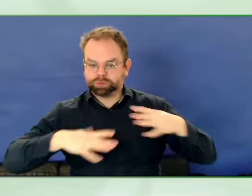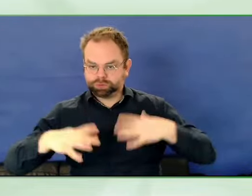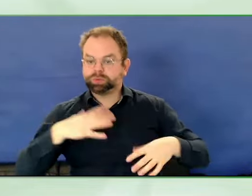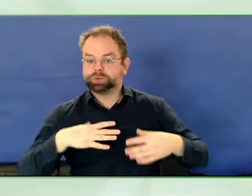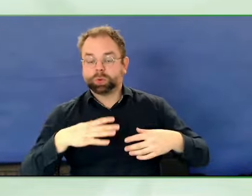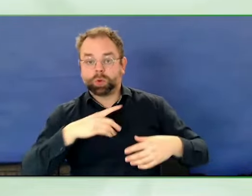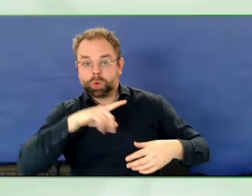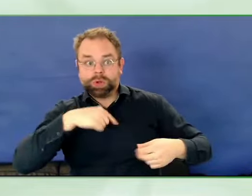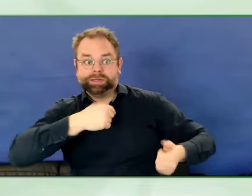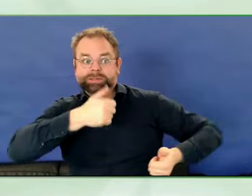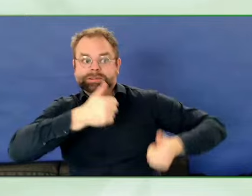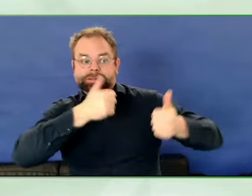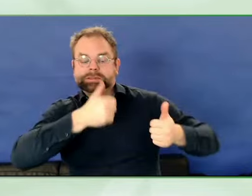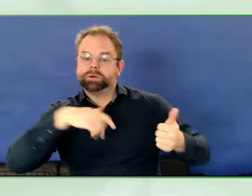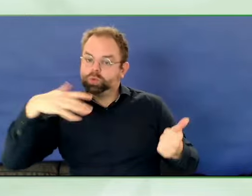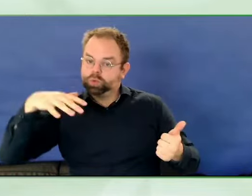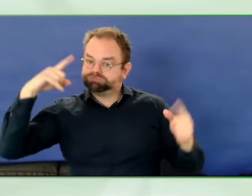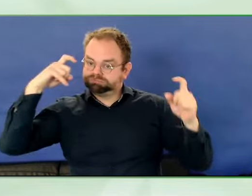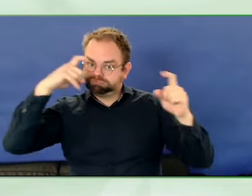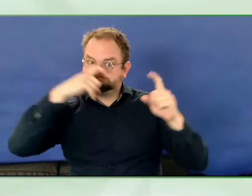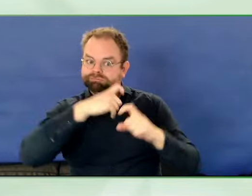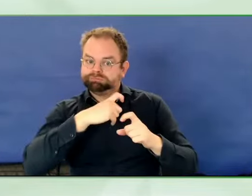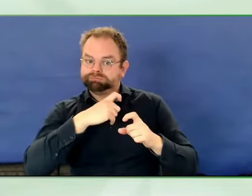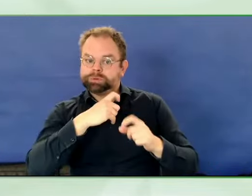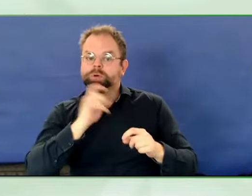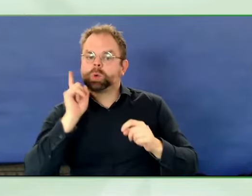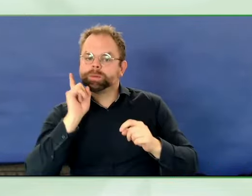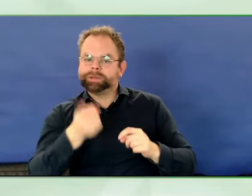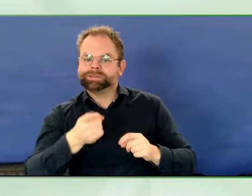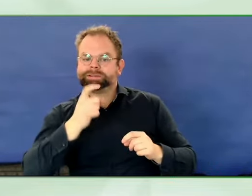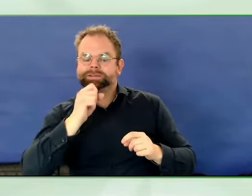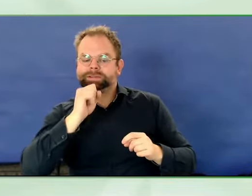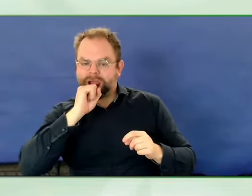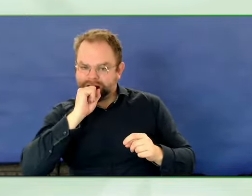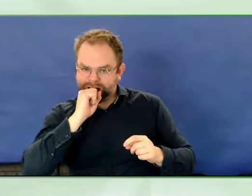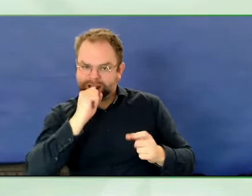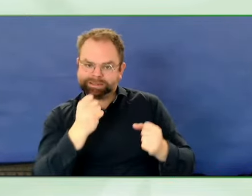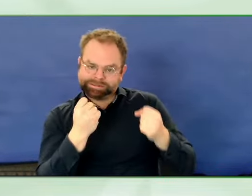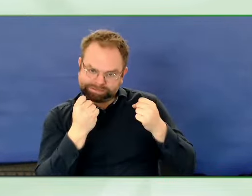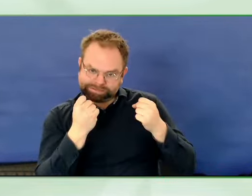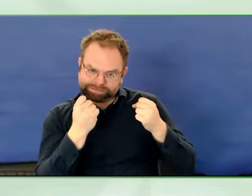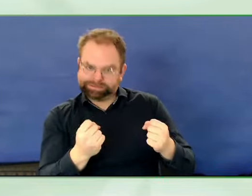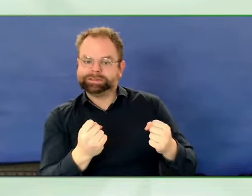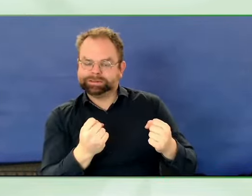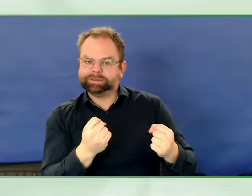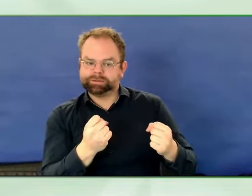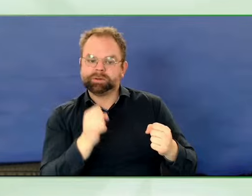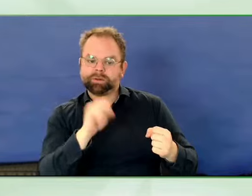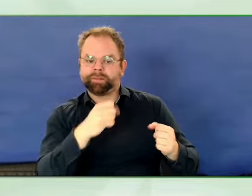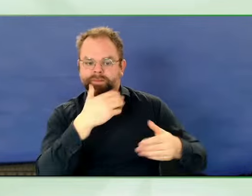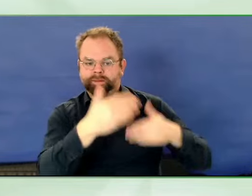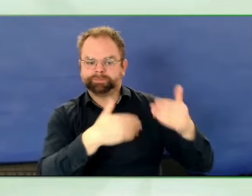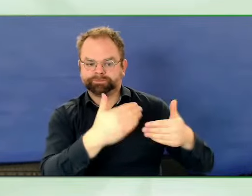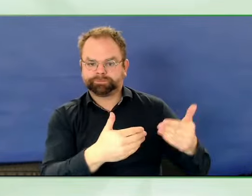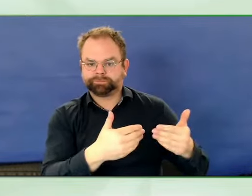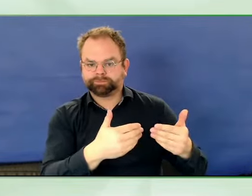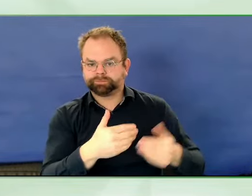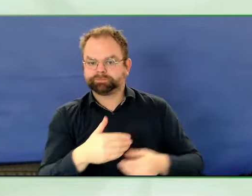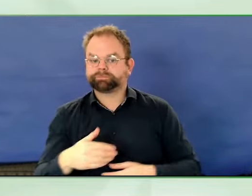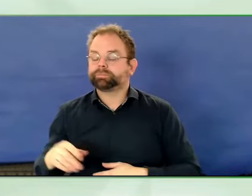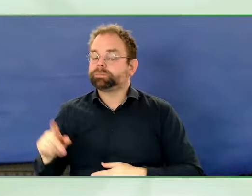Less and less people are owning a car or a house, for example.